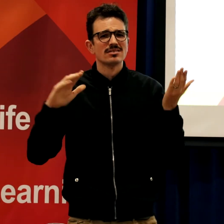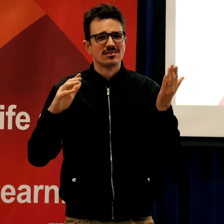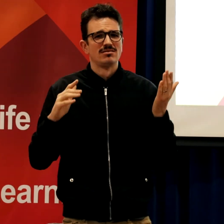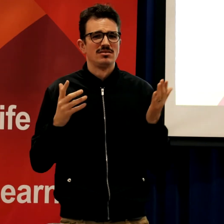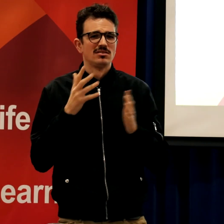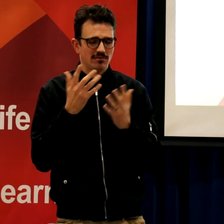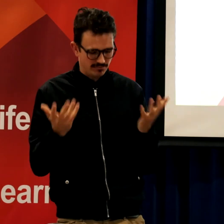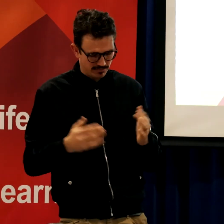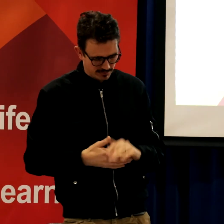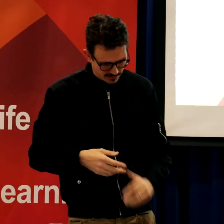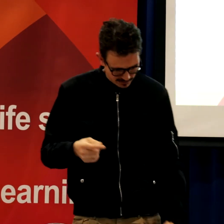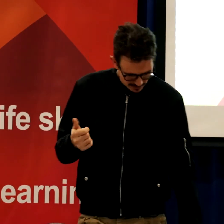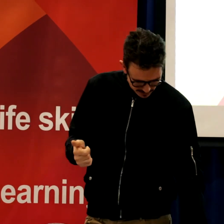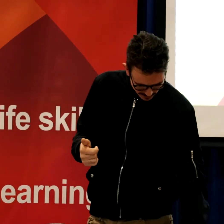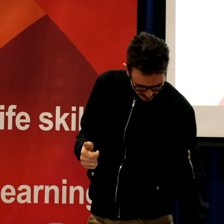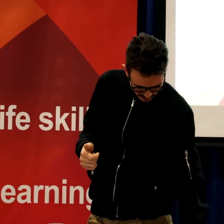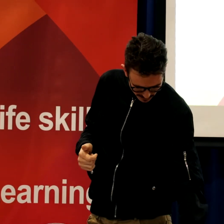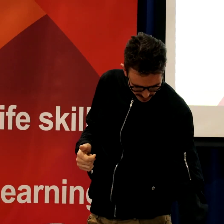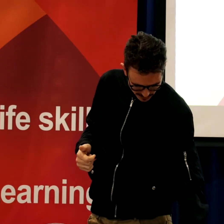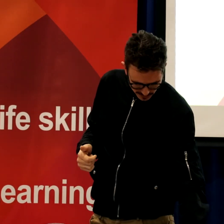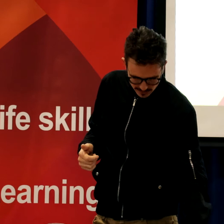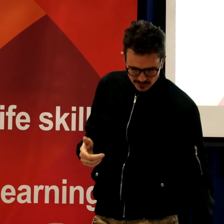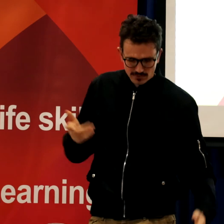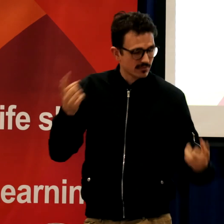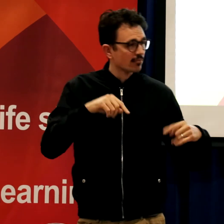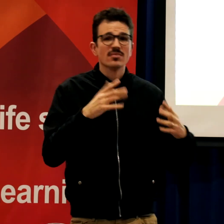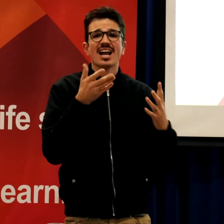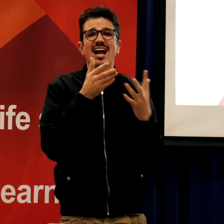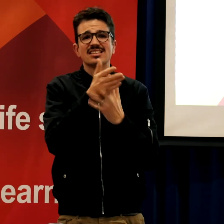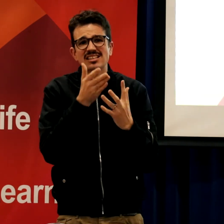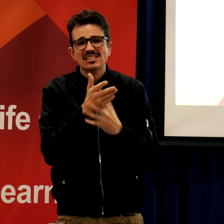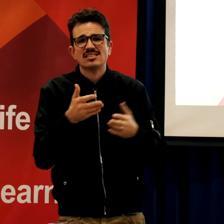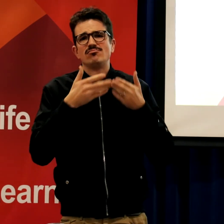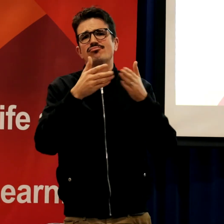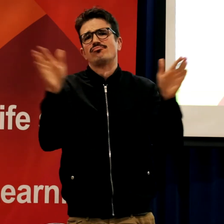Once every two months to three classes a week for our three boys is massive.